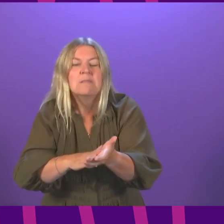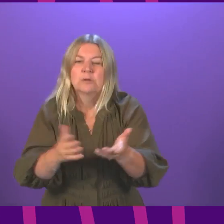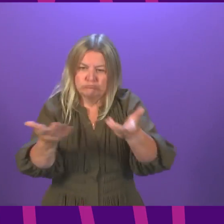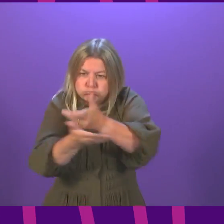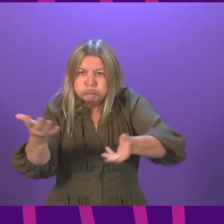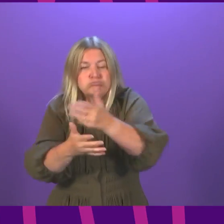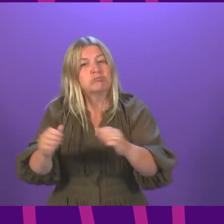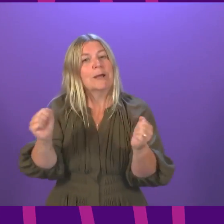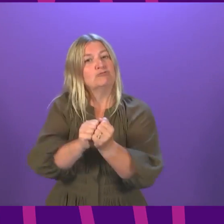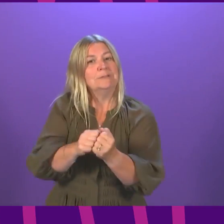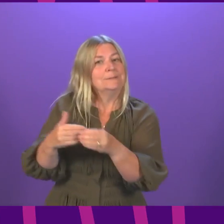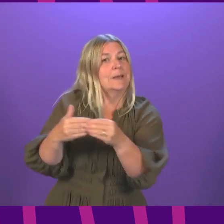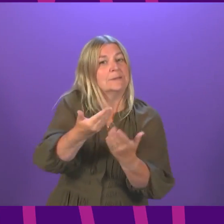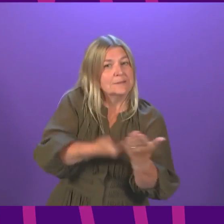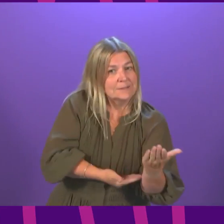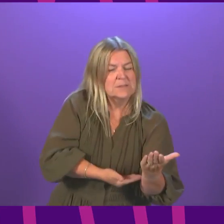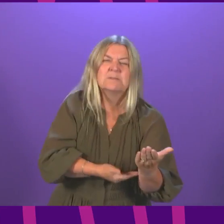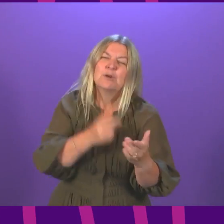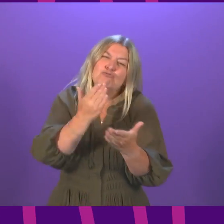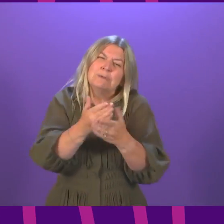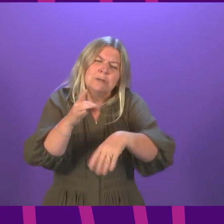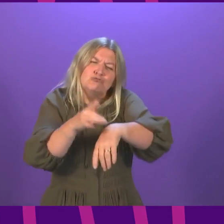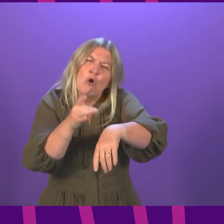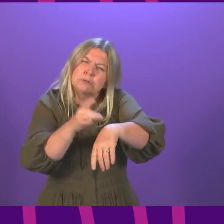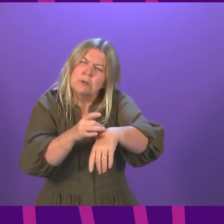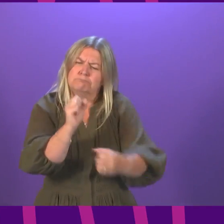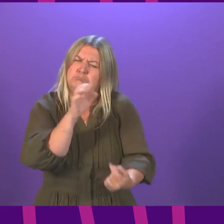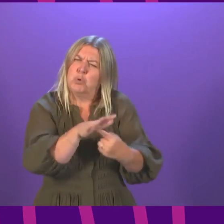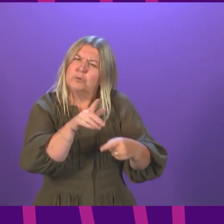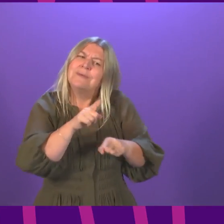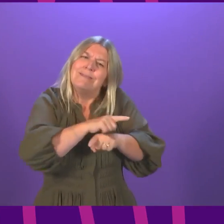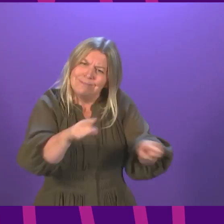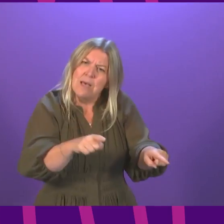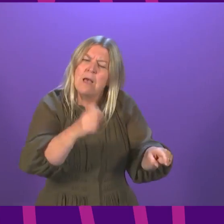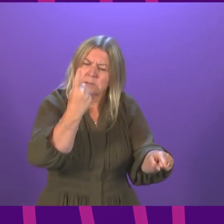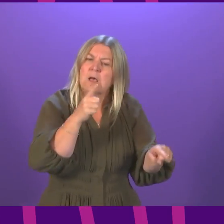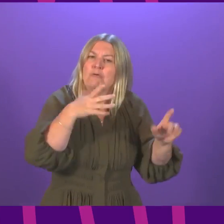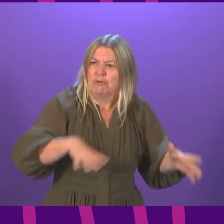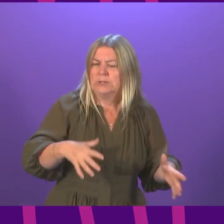general practitioners, will be crucial in helping to stop that number rising further in the future.